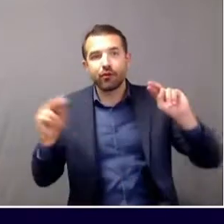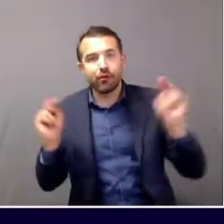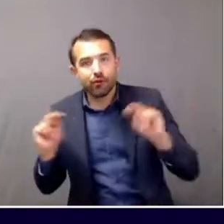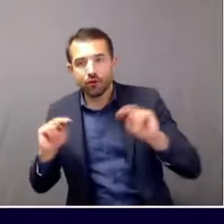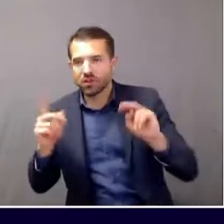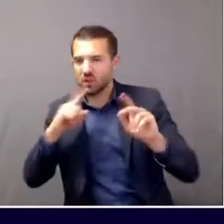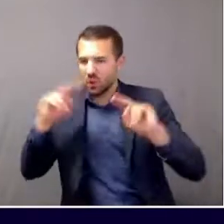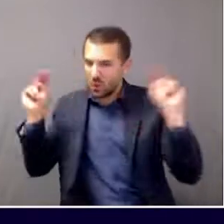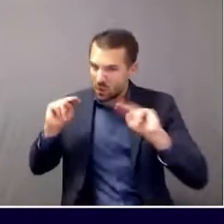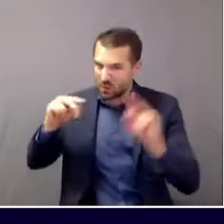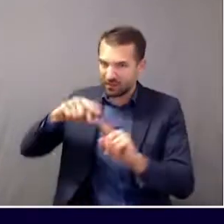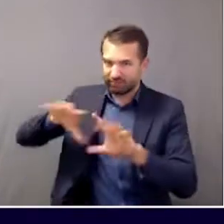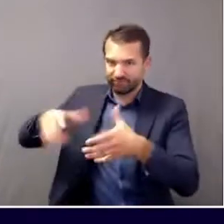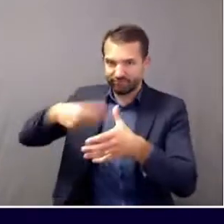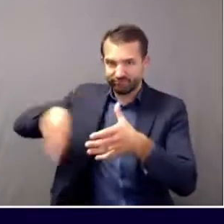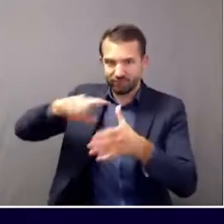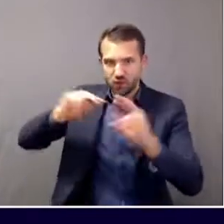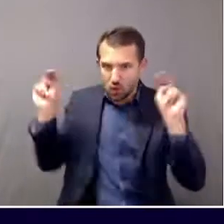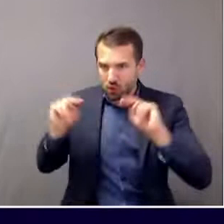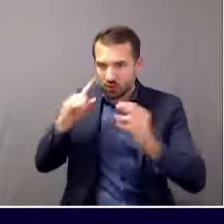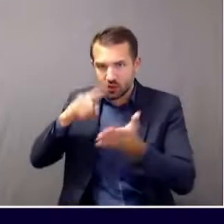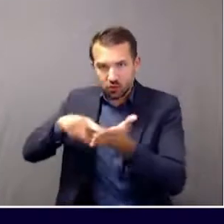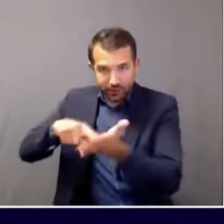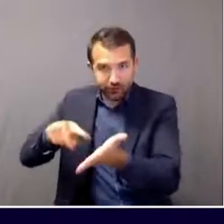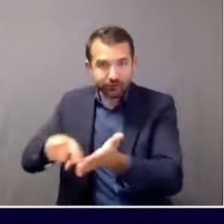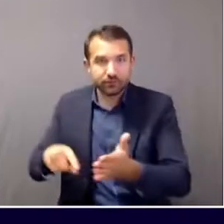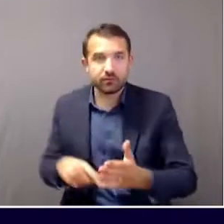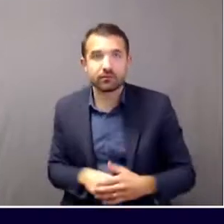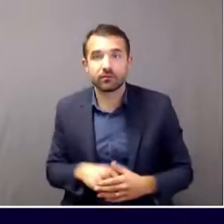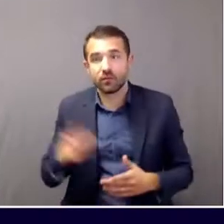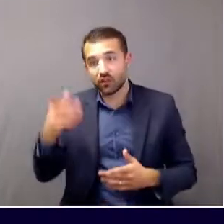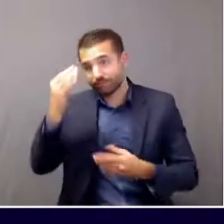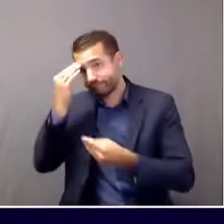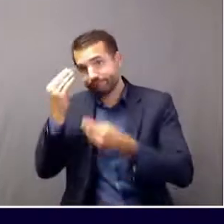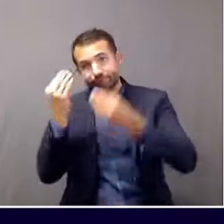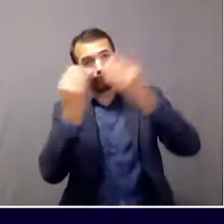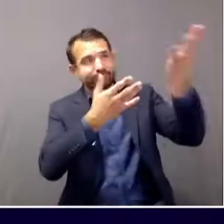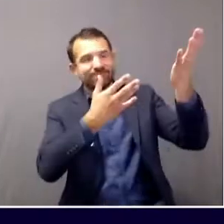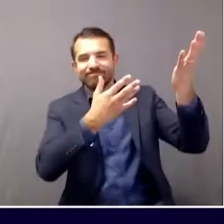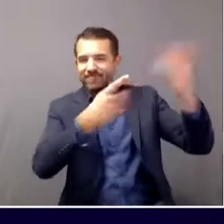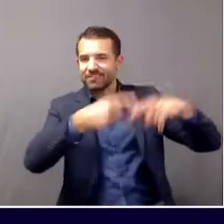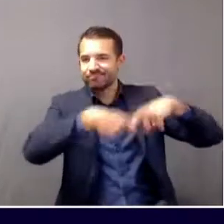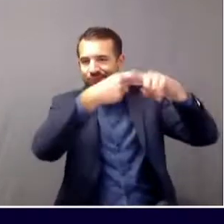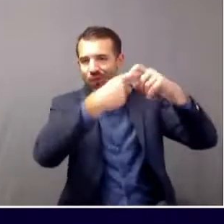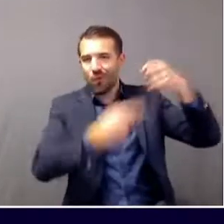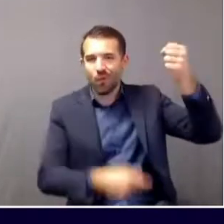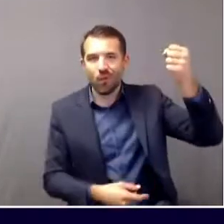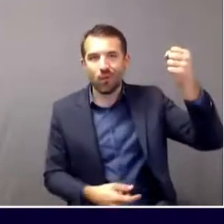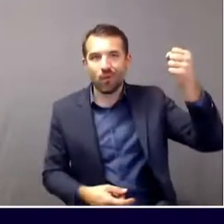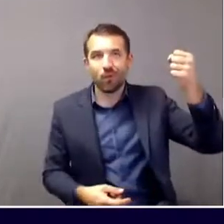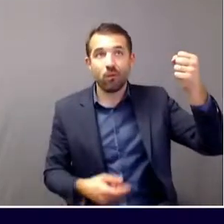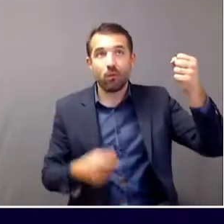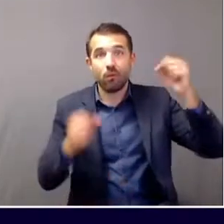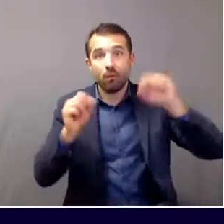trial for that matter will be paused will be scrapped